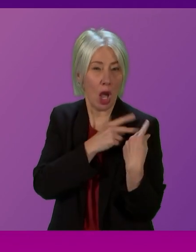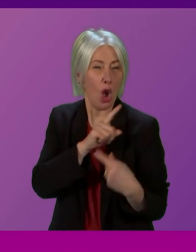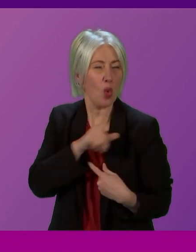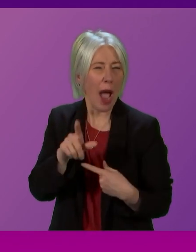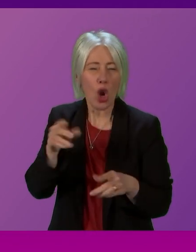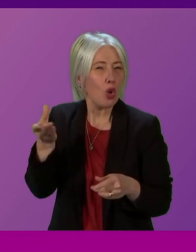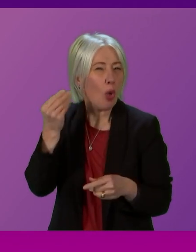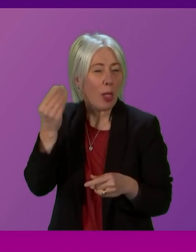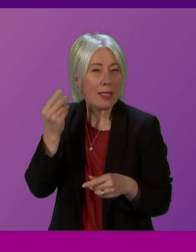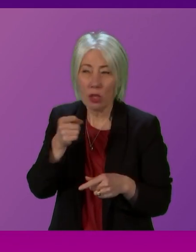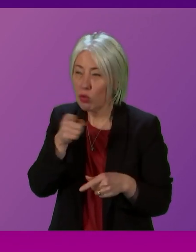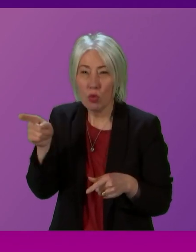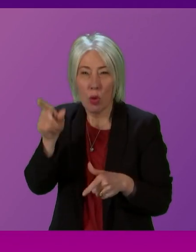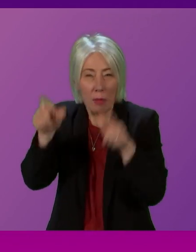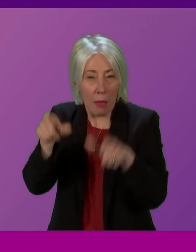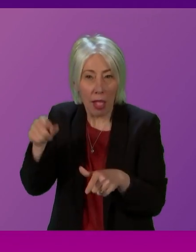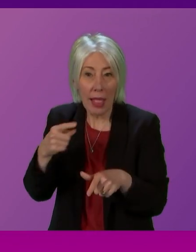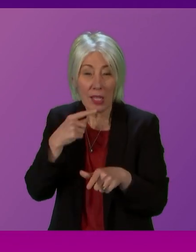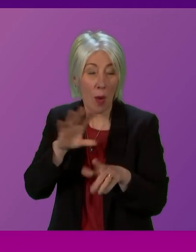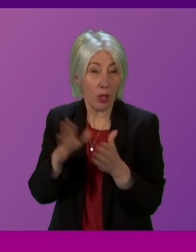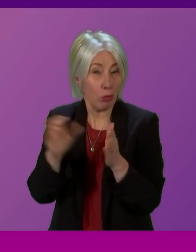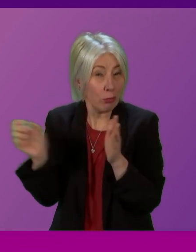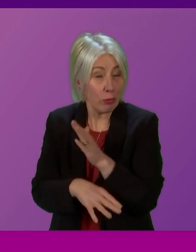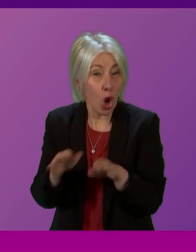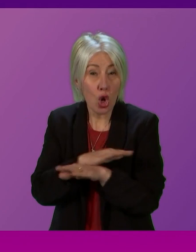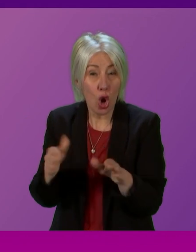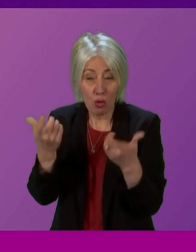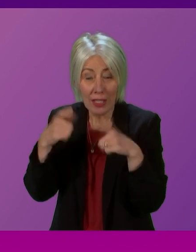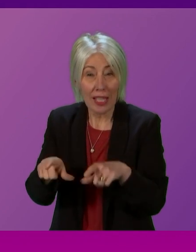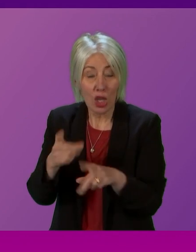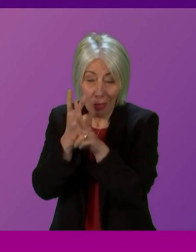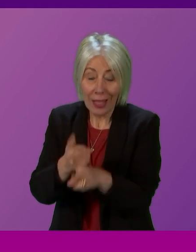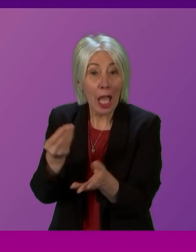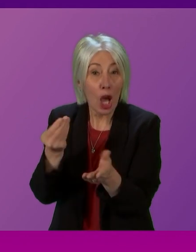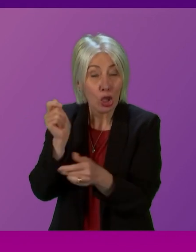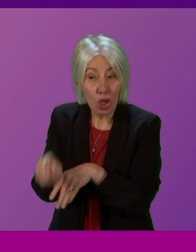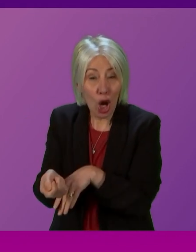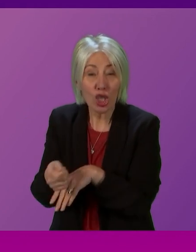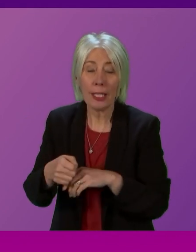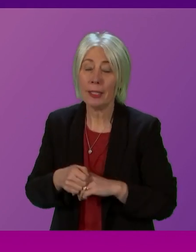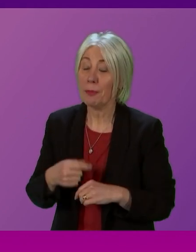The removal of non-residential social care charges would, overnight, improve the lives of more than 100,000 people in Scotland by relieving the financial pressure on their households. Why has the First Minister failed to listen to experts such as Derek Feeley, and to scrap non-residential care charges?